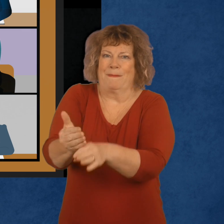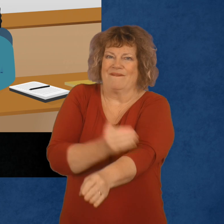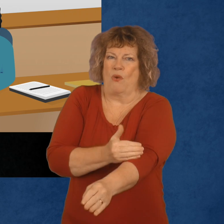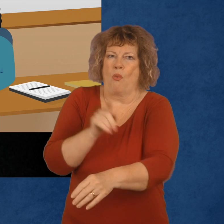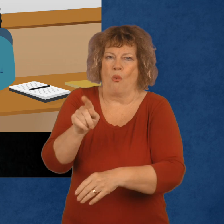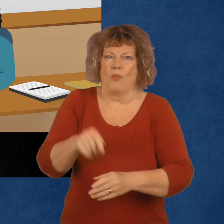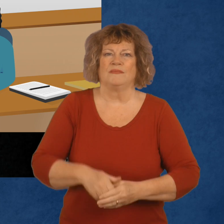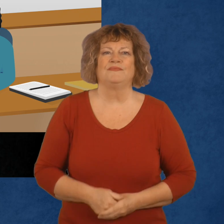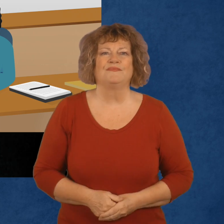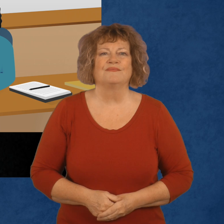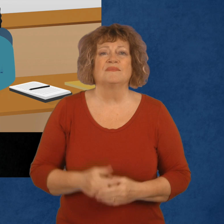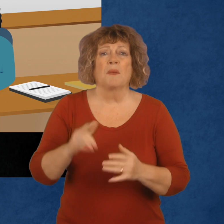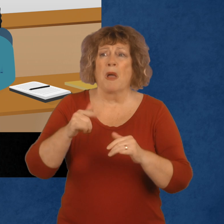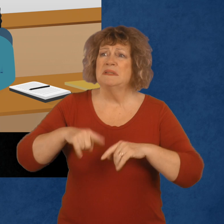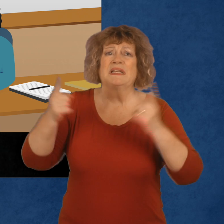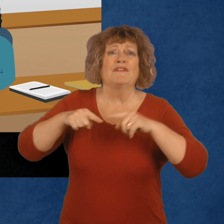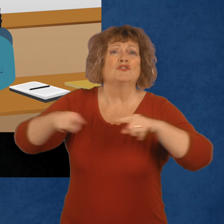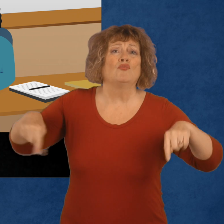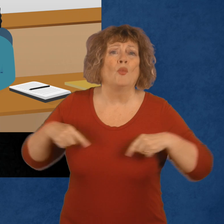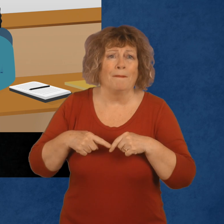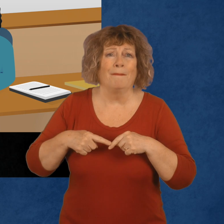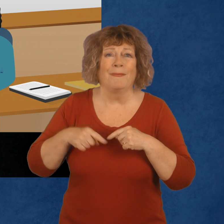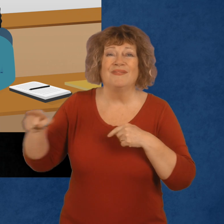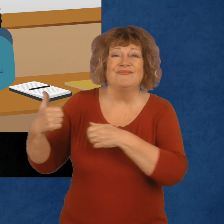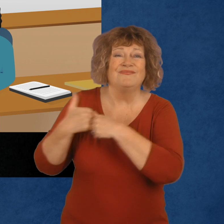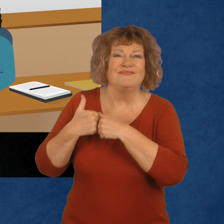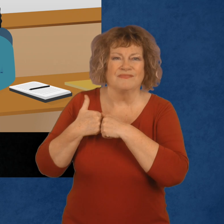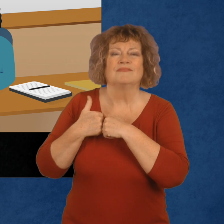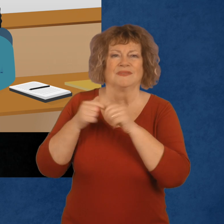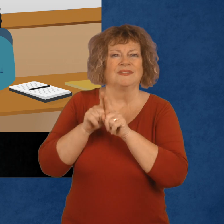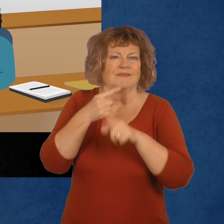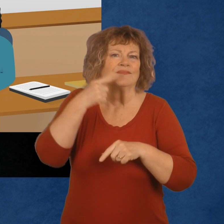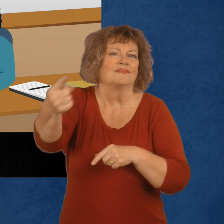If you're not in the same room as the person who is helping you present your case, it's a good idea to agree with them in advance